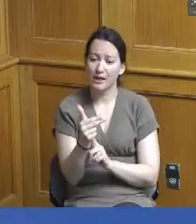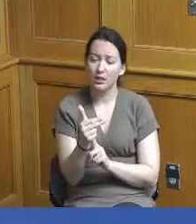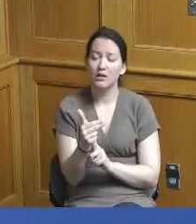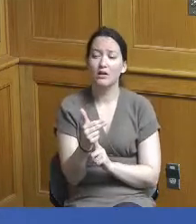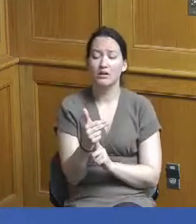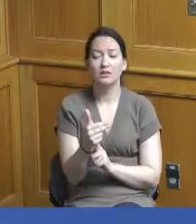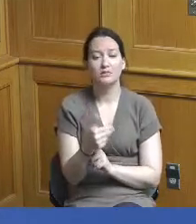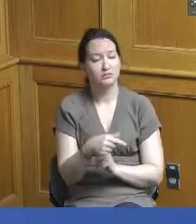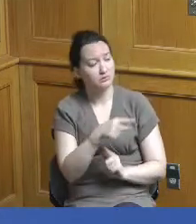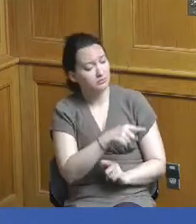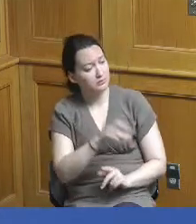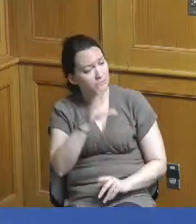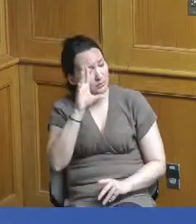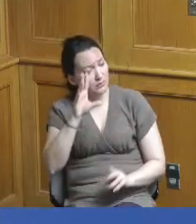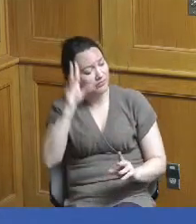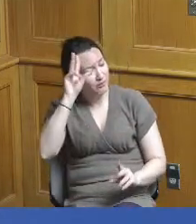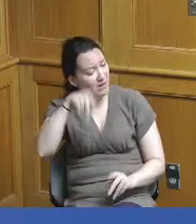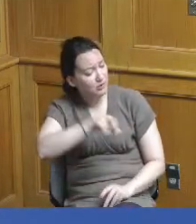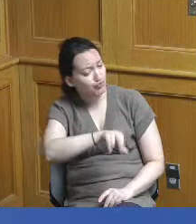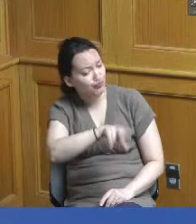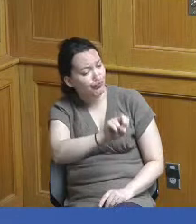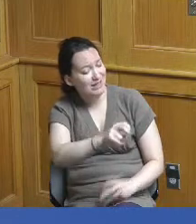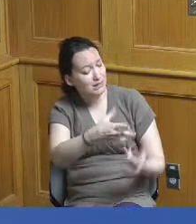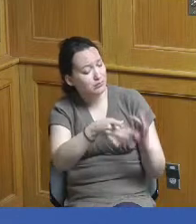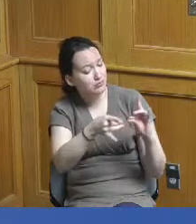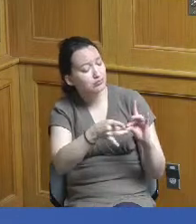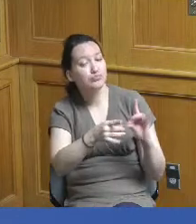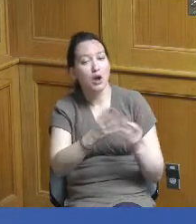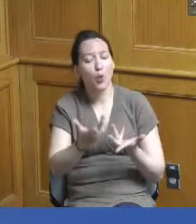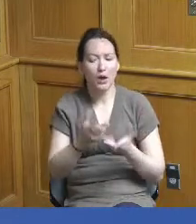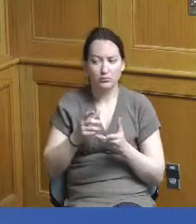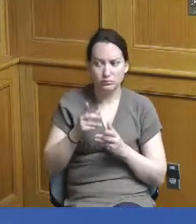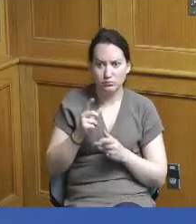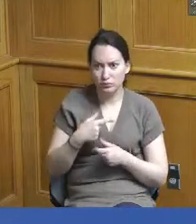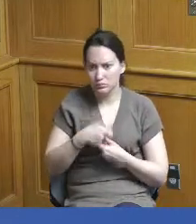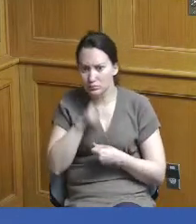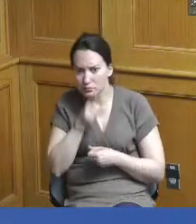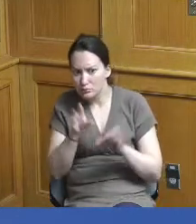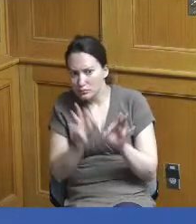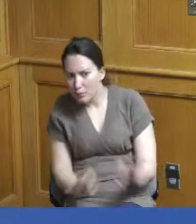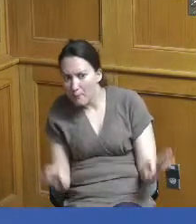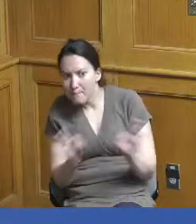Commissioner Reece had asked a question looking for some certainty around the importance of that